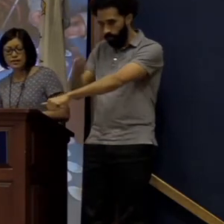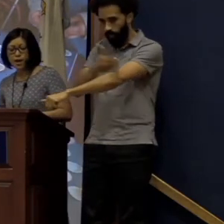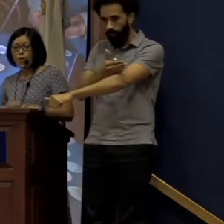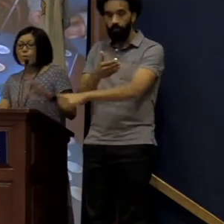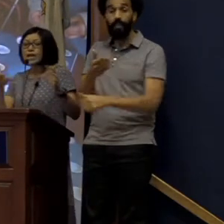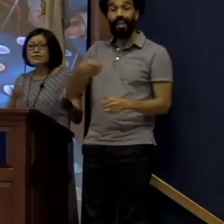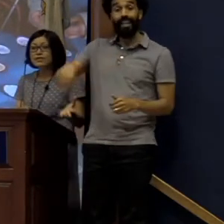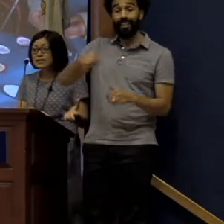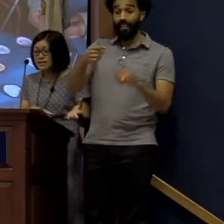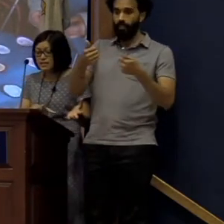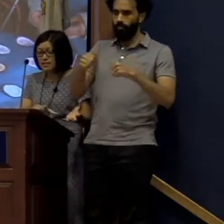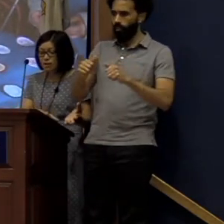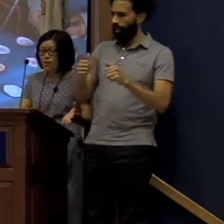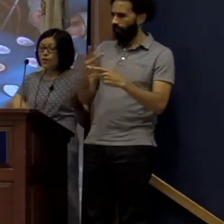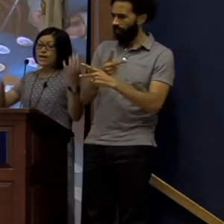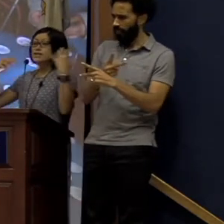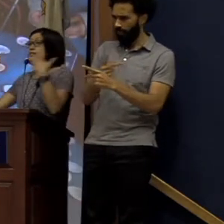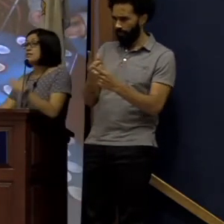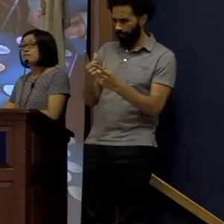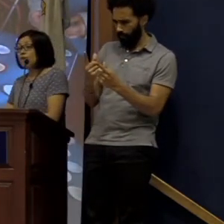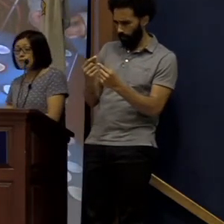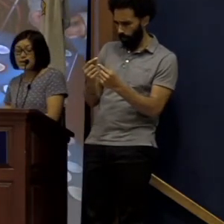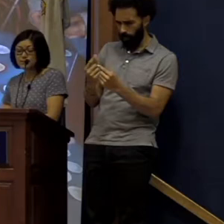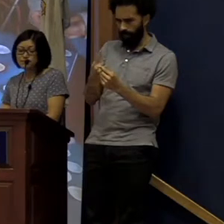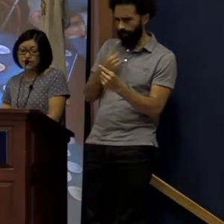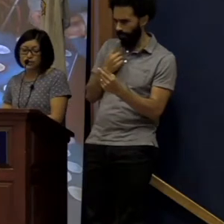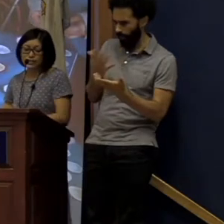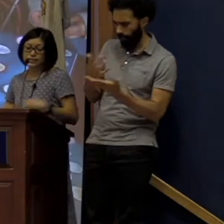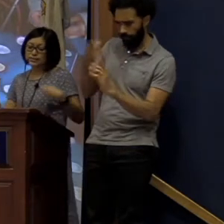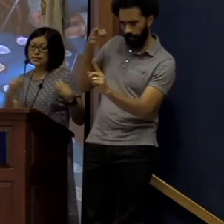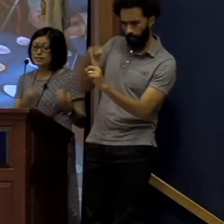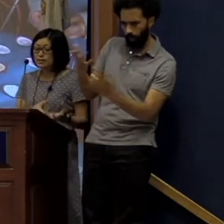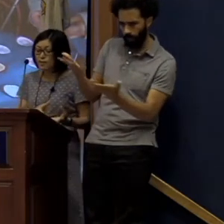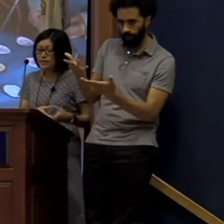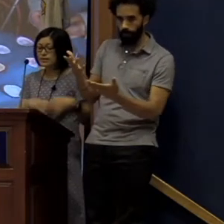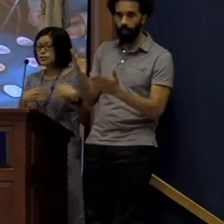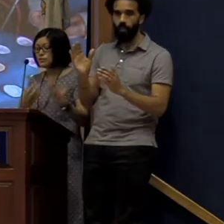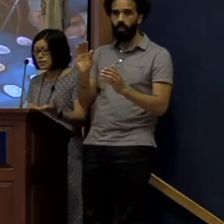Where do you think these things go? There is four big pictures as this little one. There's too much space